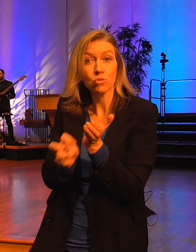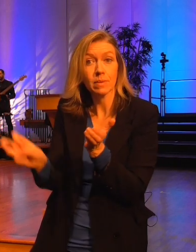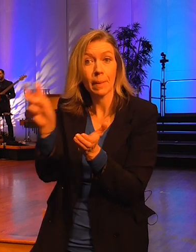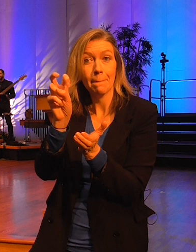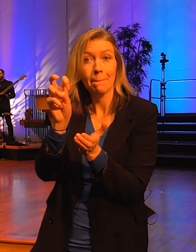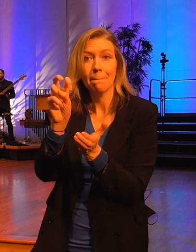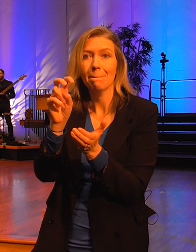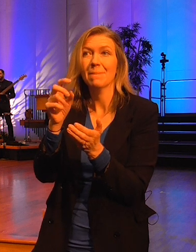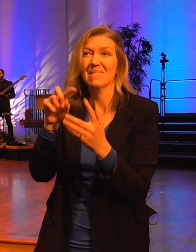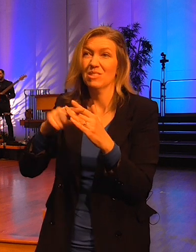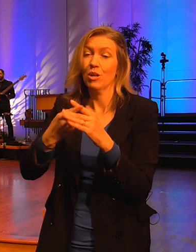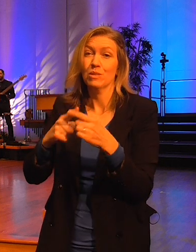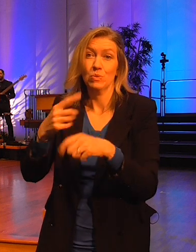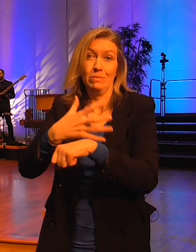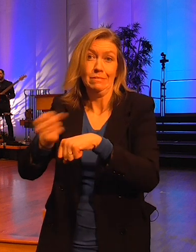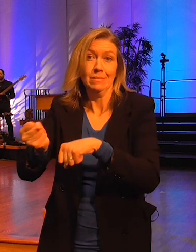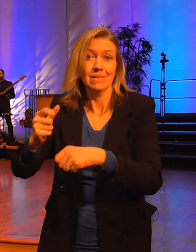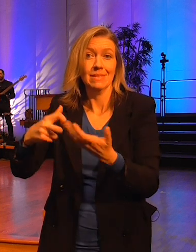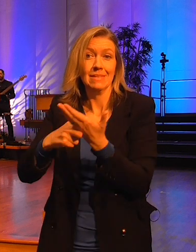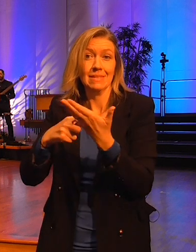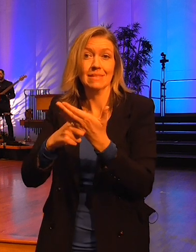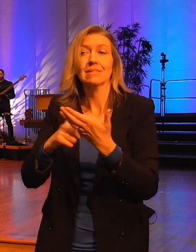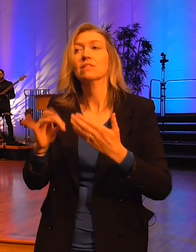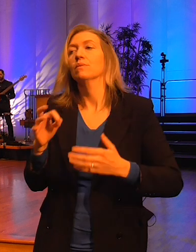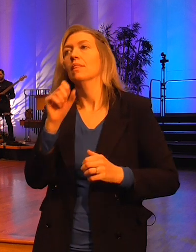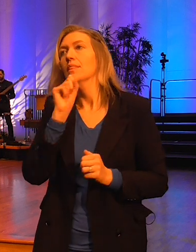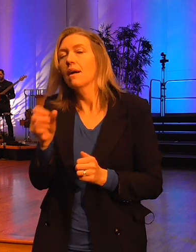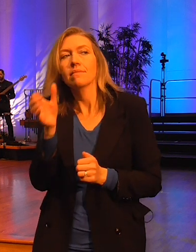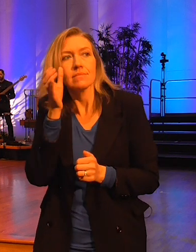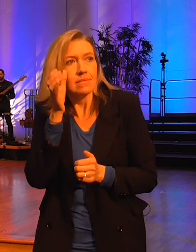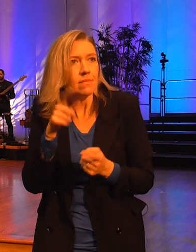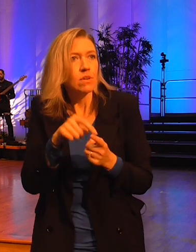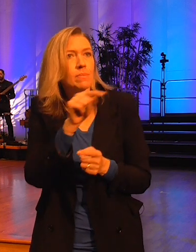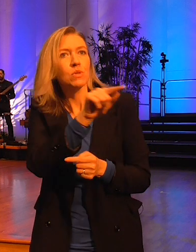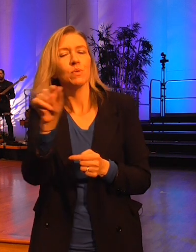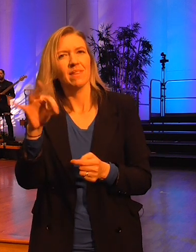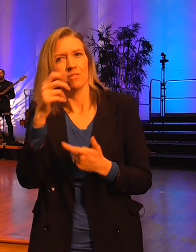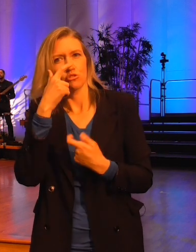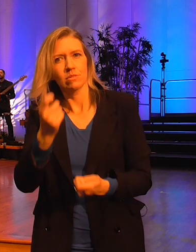out so we would love to hear from you I will be down there at the event center with my husband